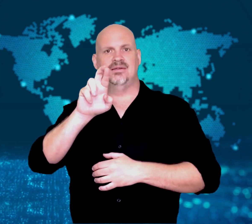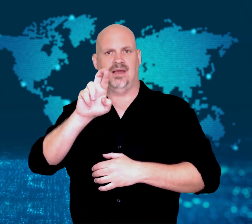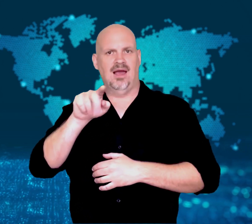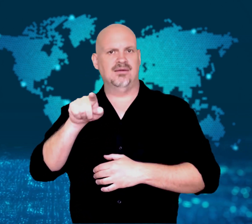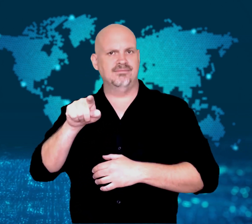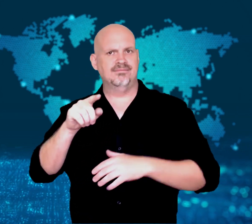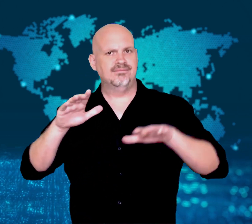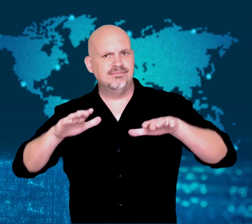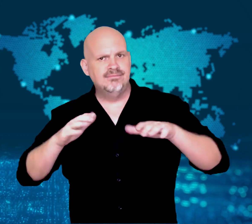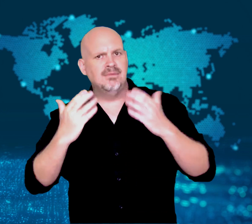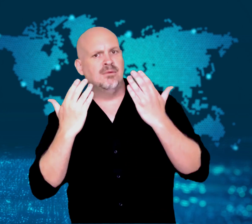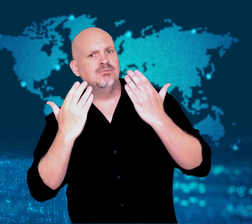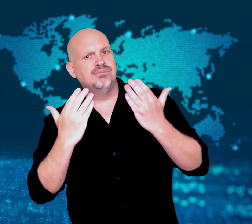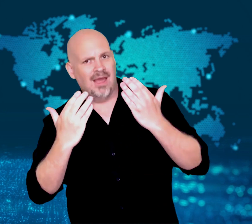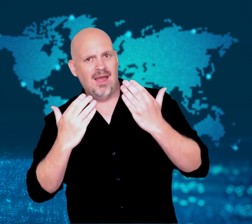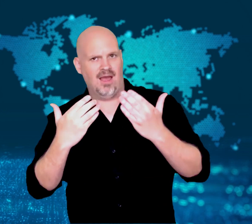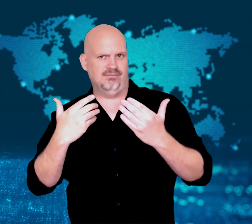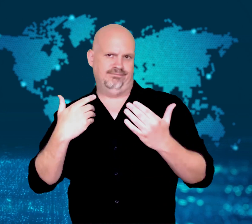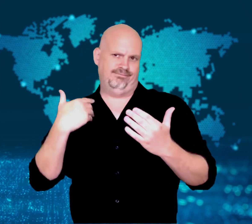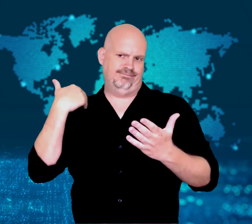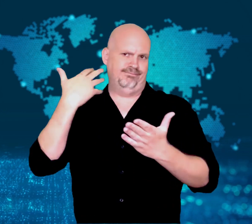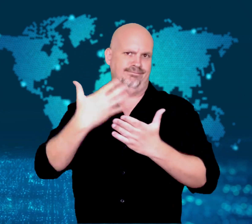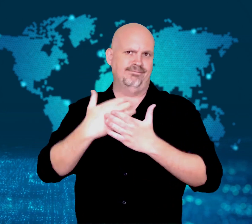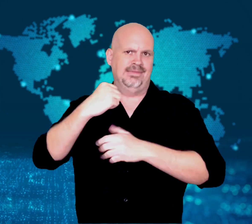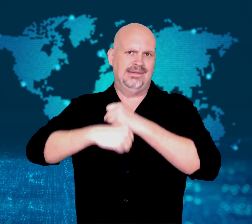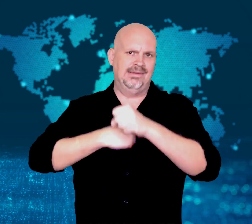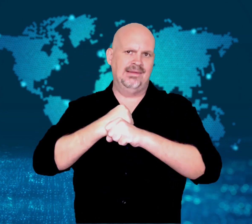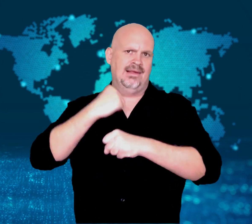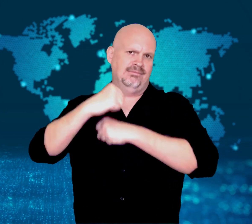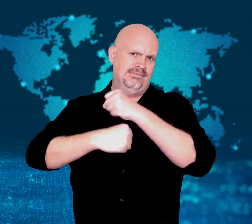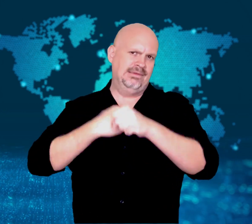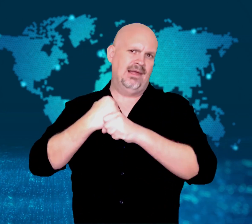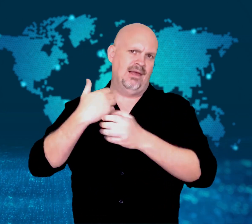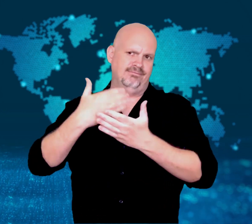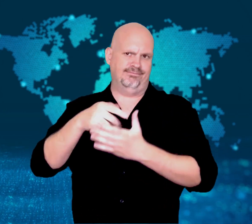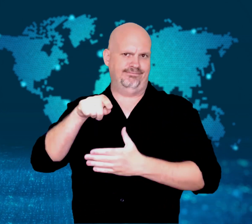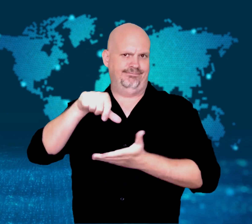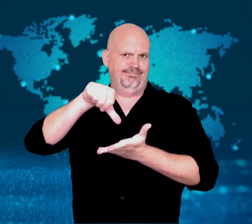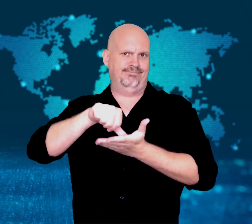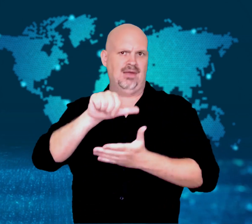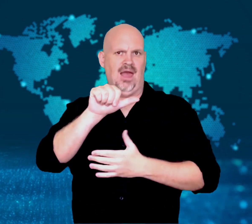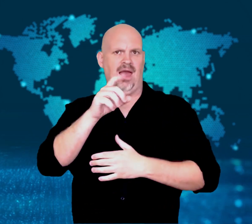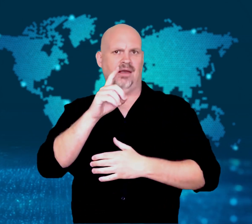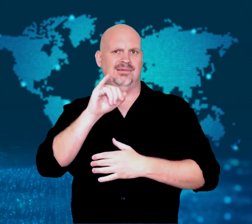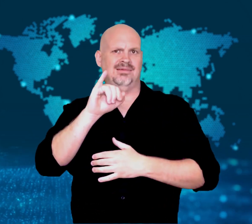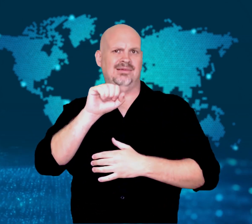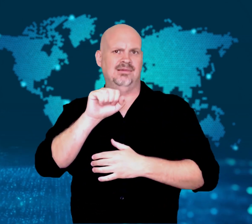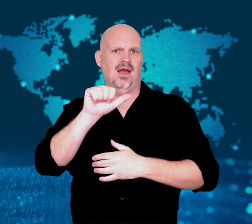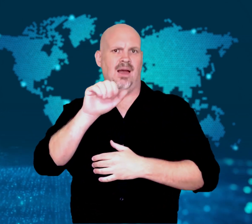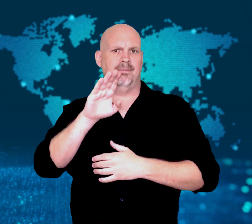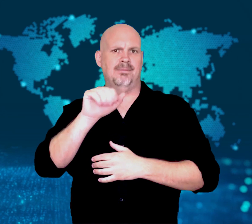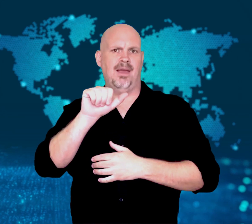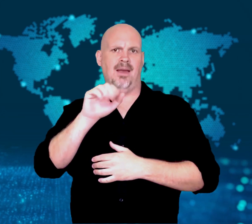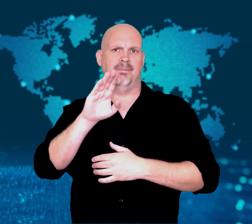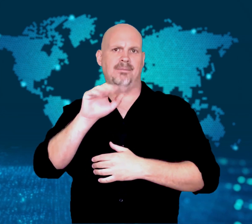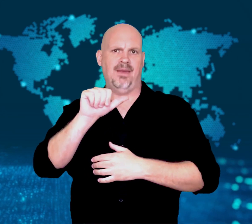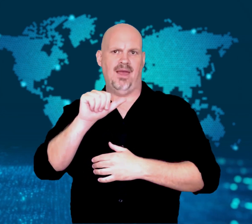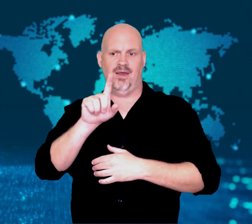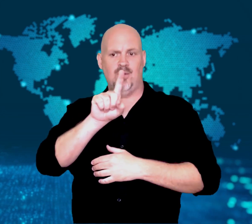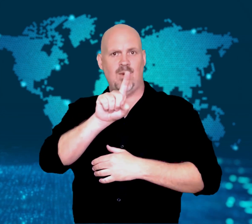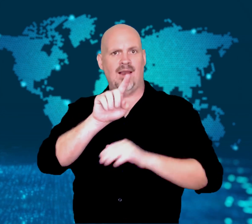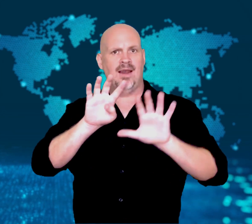when the Marxist-military of the Derg government ended.